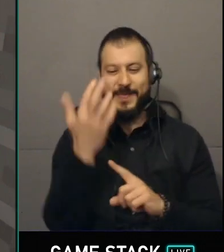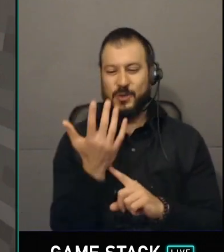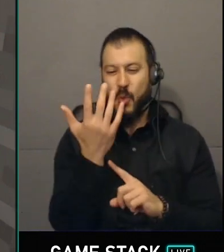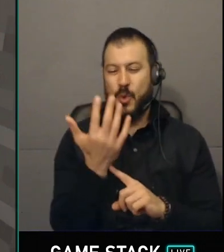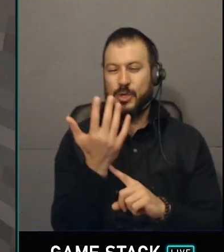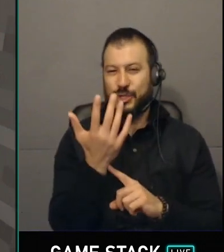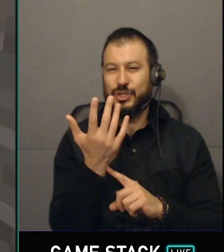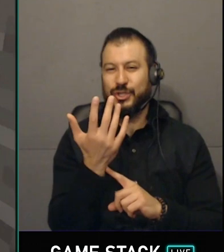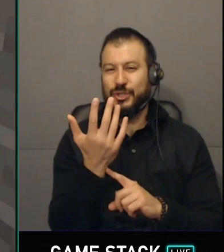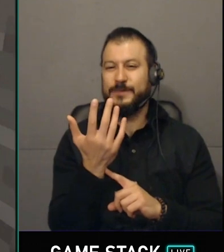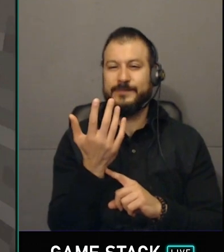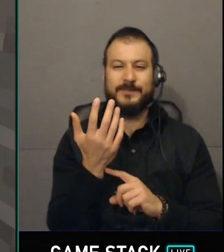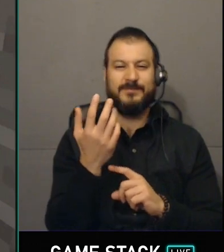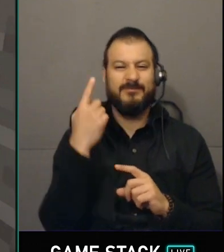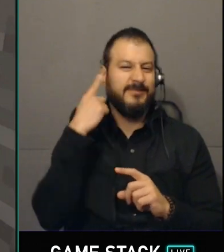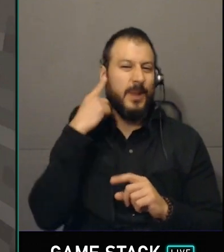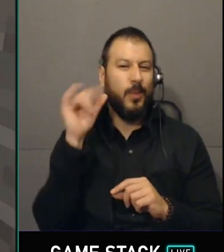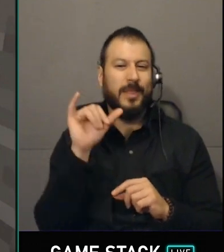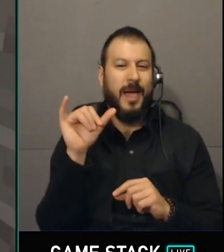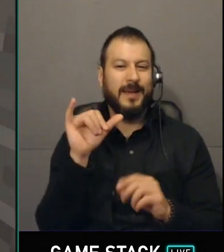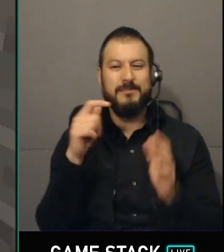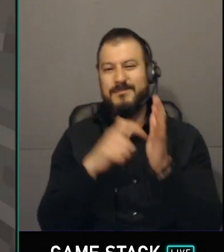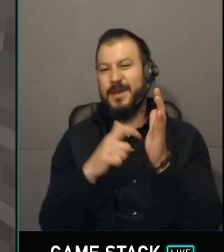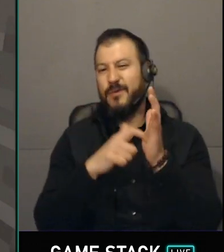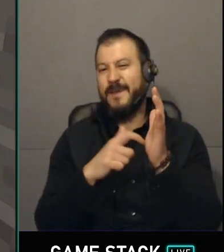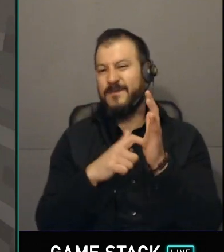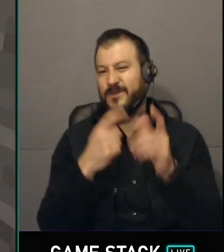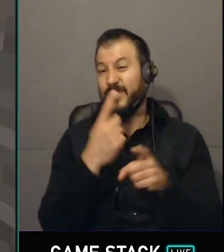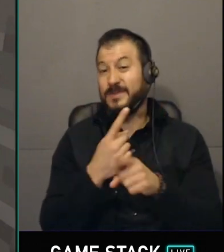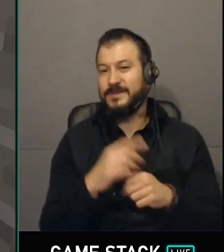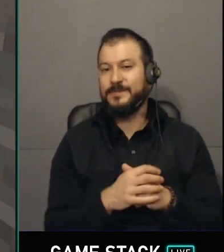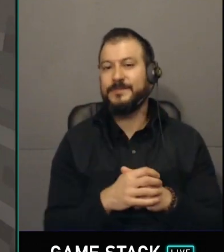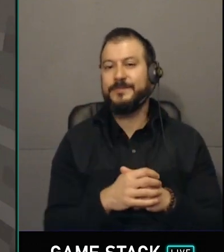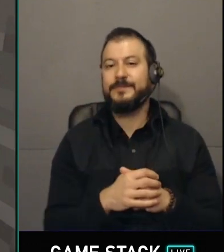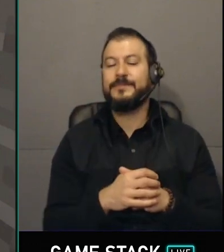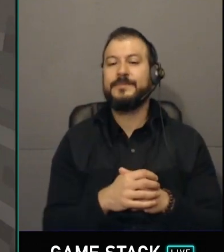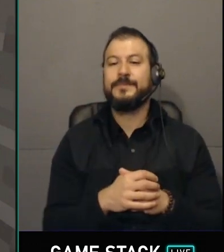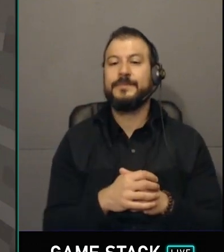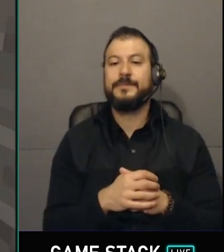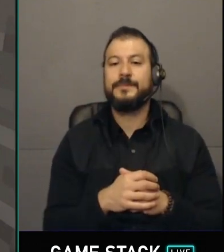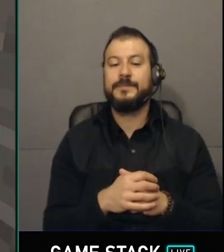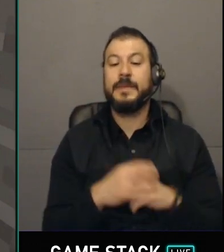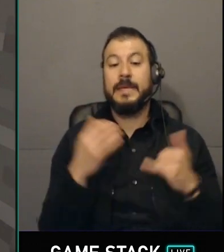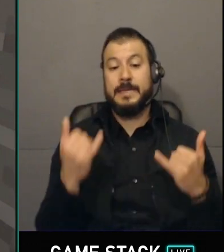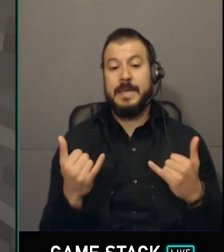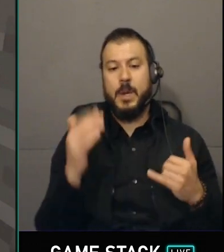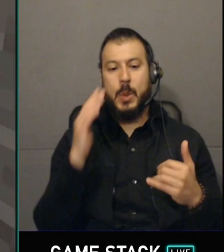It all just sounded like Minecraft, right? So now we’ll play a